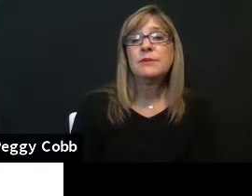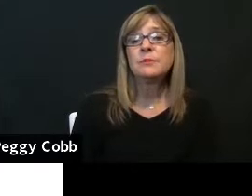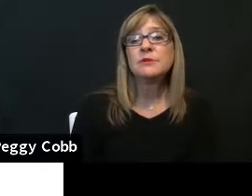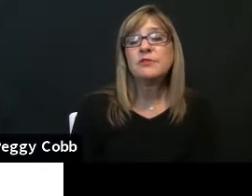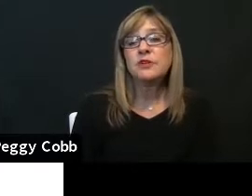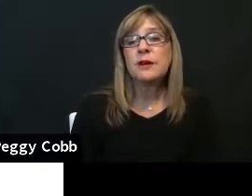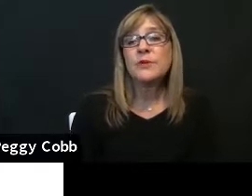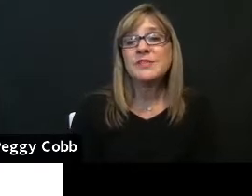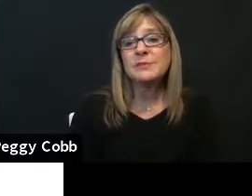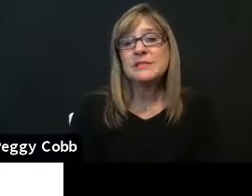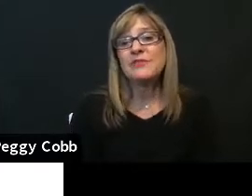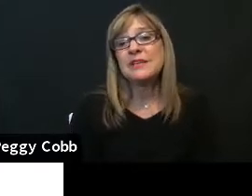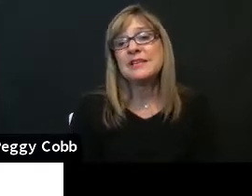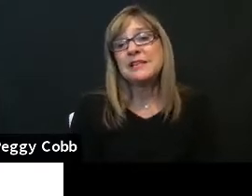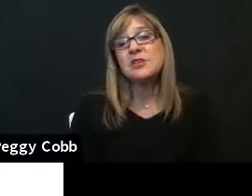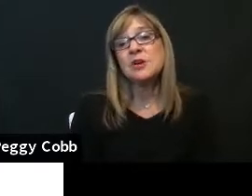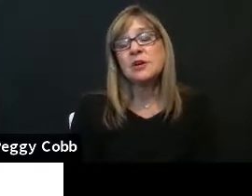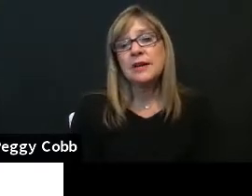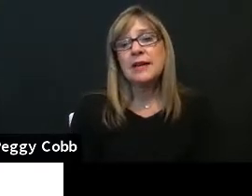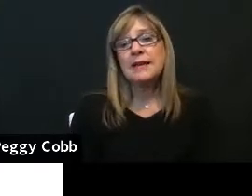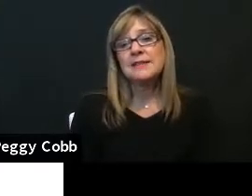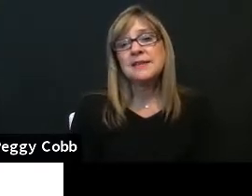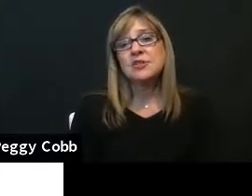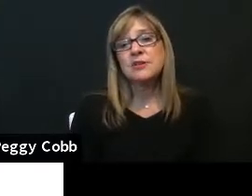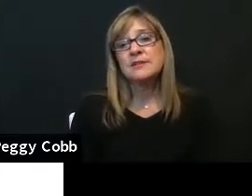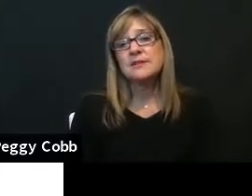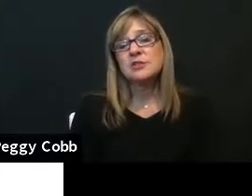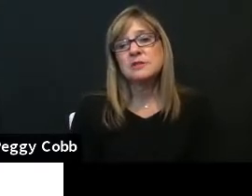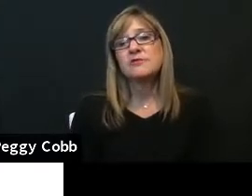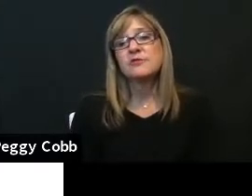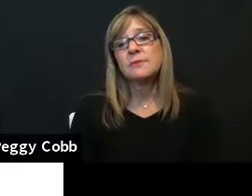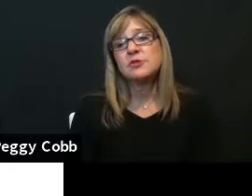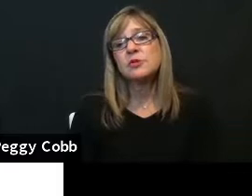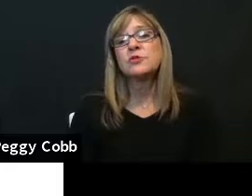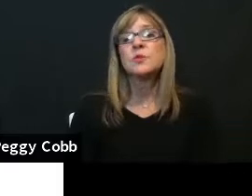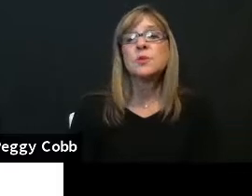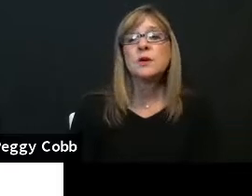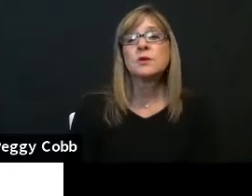be able to figure out what the specific needs are and as they transition from school to work